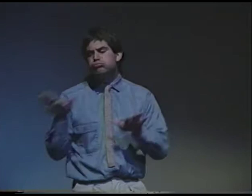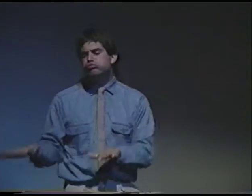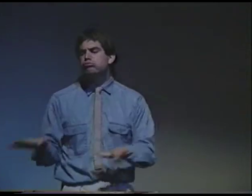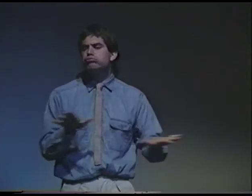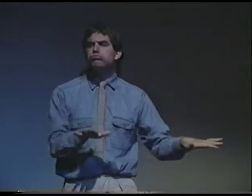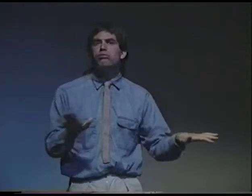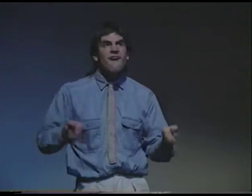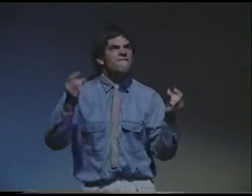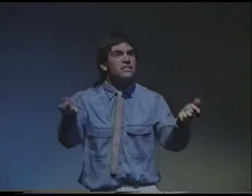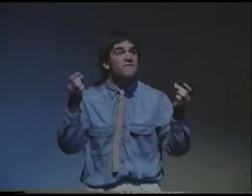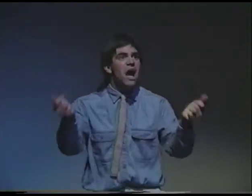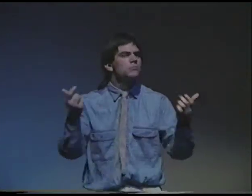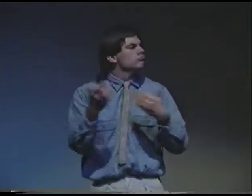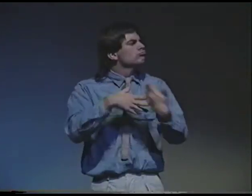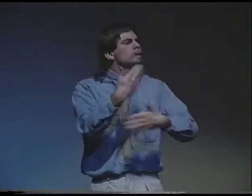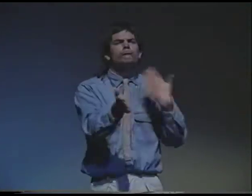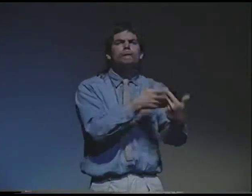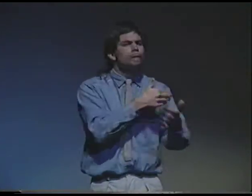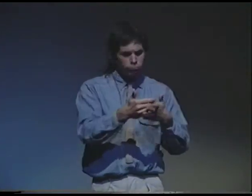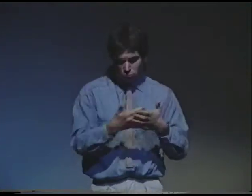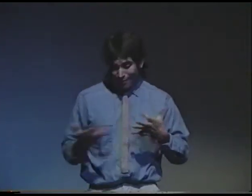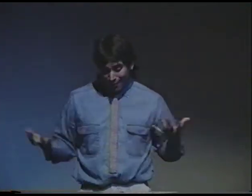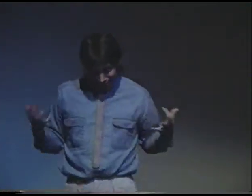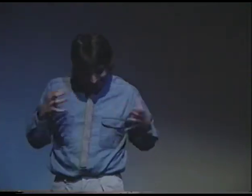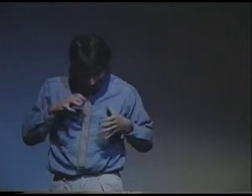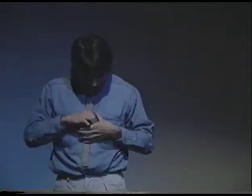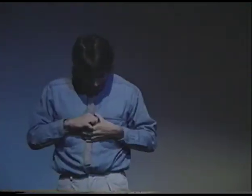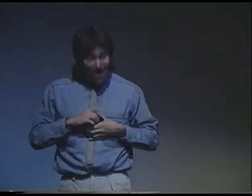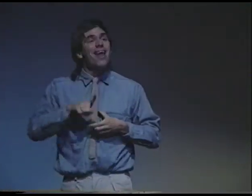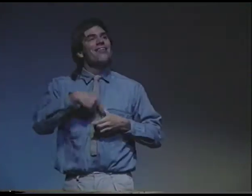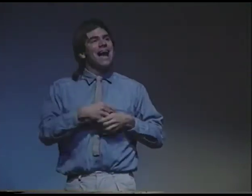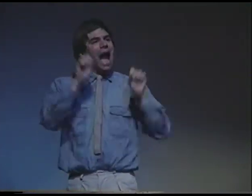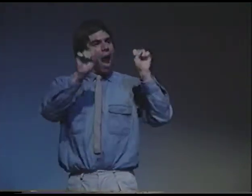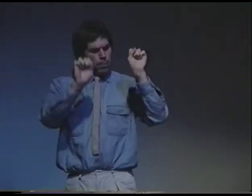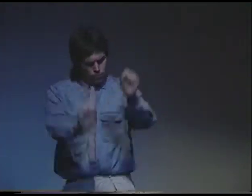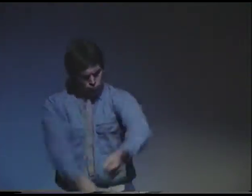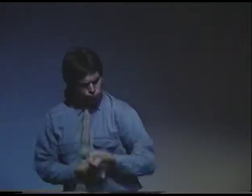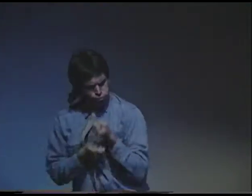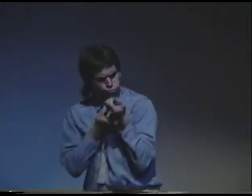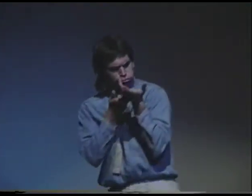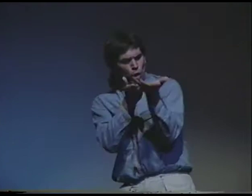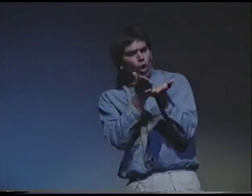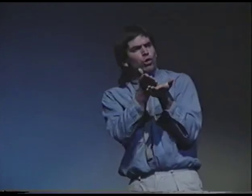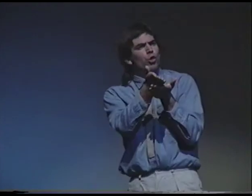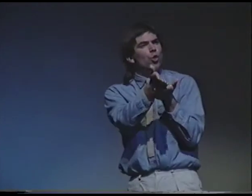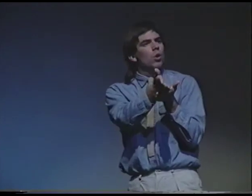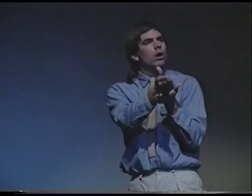maybe it's powerful or it's low key or rhythmic,